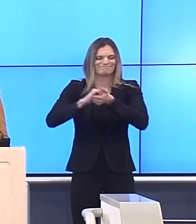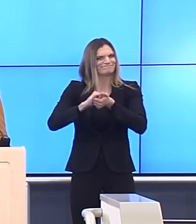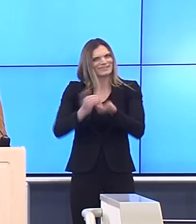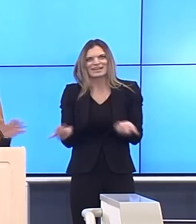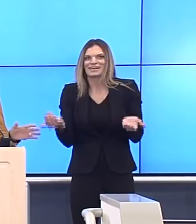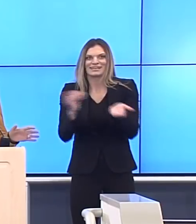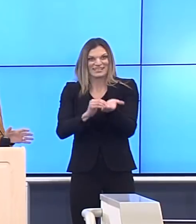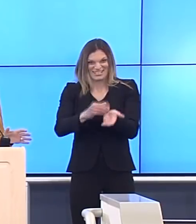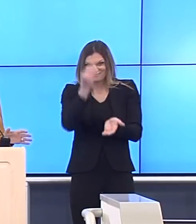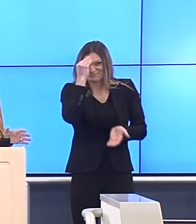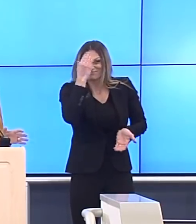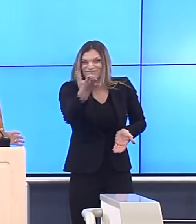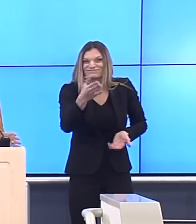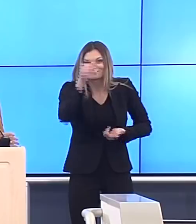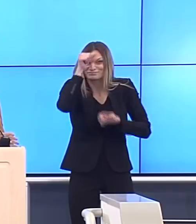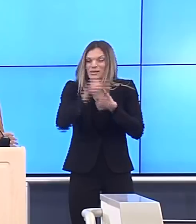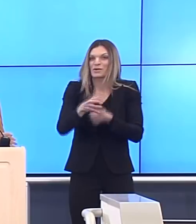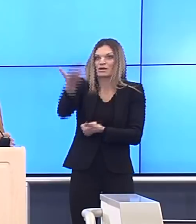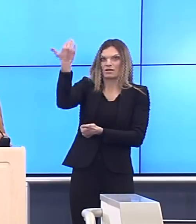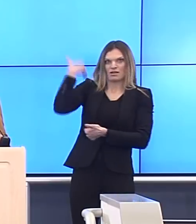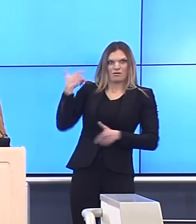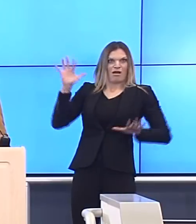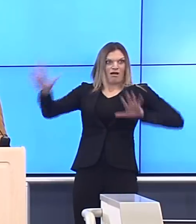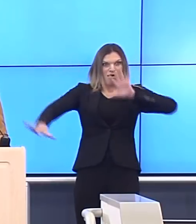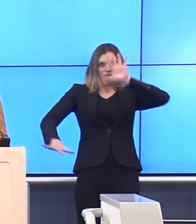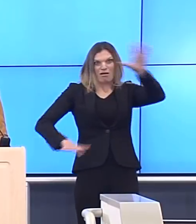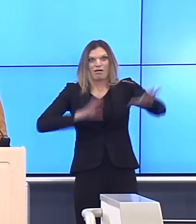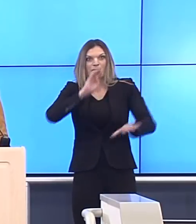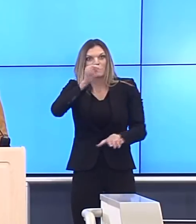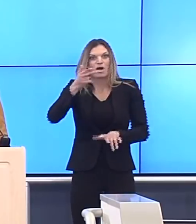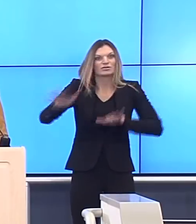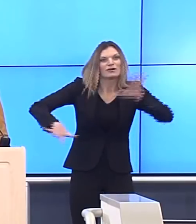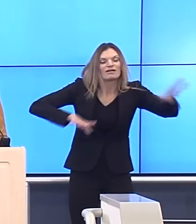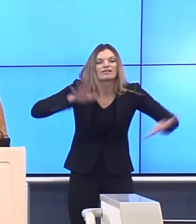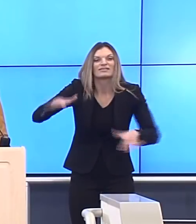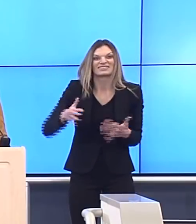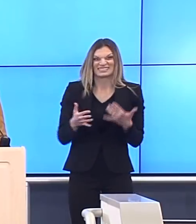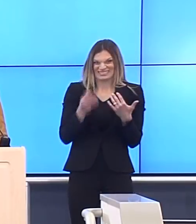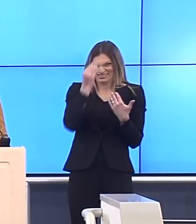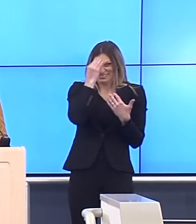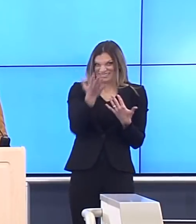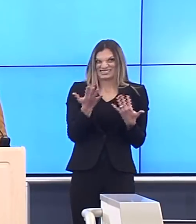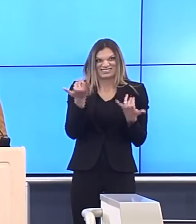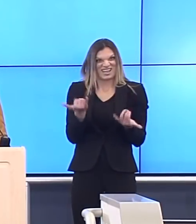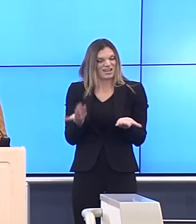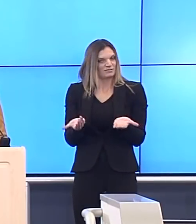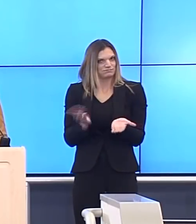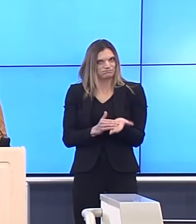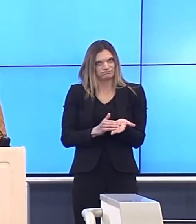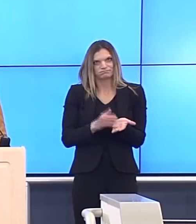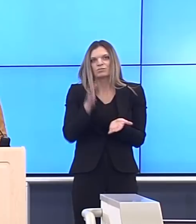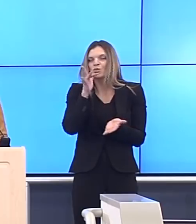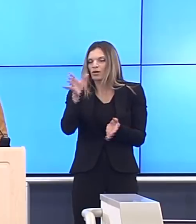FIRST SPOKE TO YOU IN MARCH. I'M ASKING THAT WE JOIN FORCES AGAIN. BECAUSE AS HARD AS